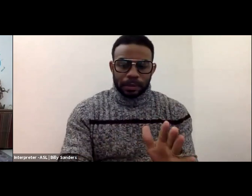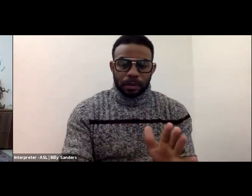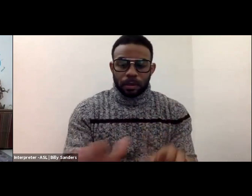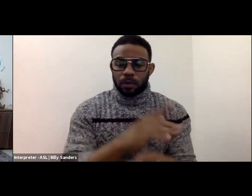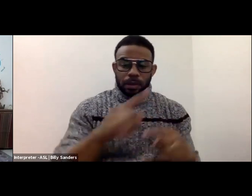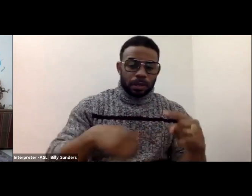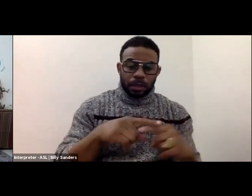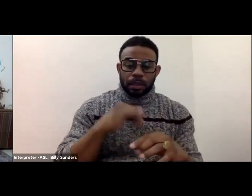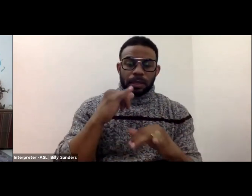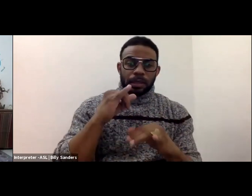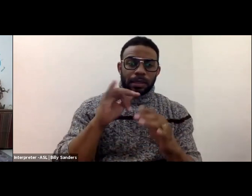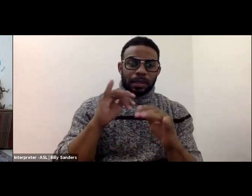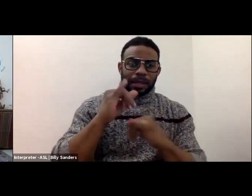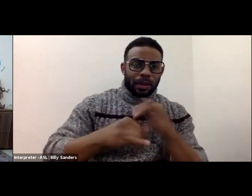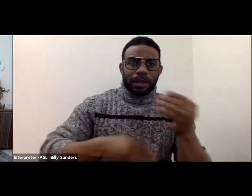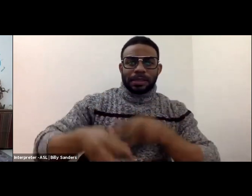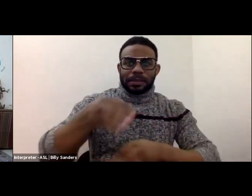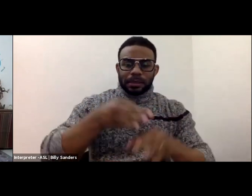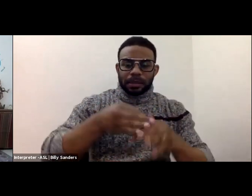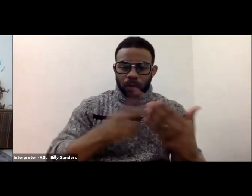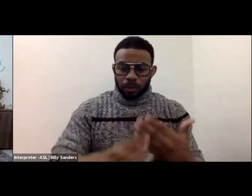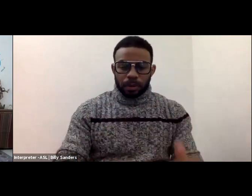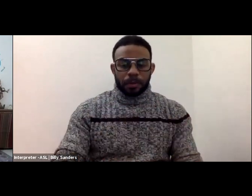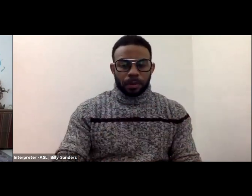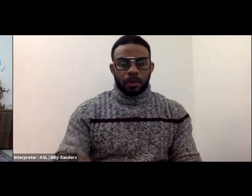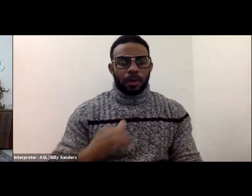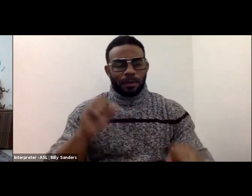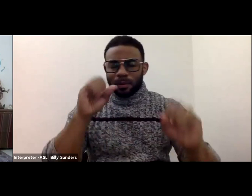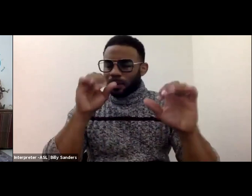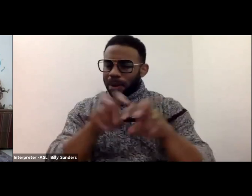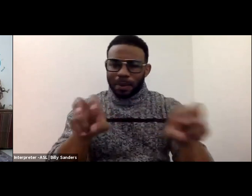international exchange program. We have an incredible panel for you today